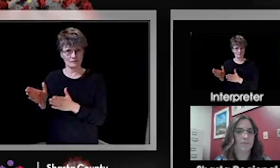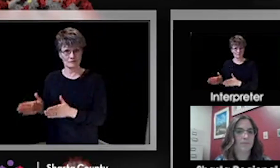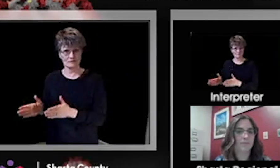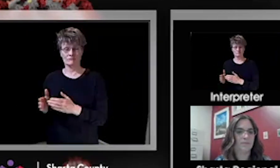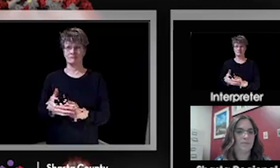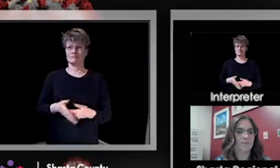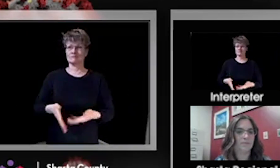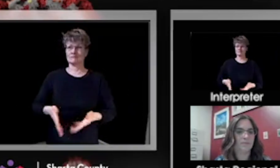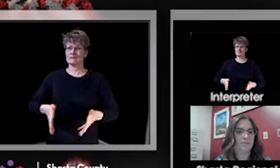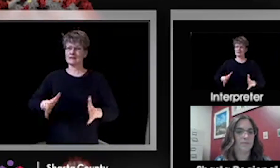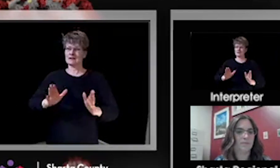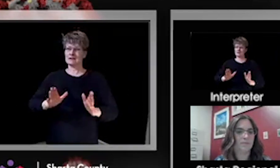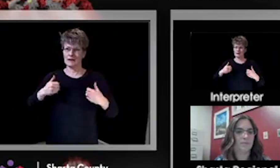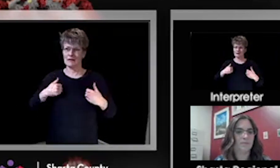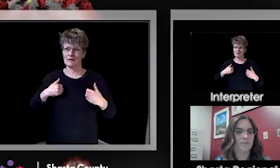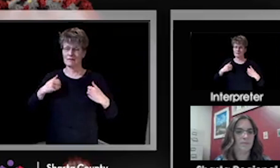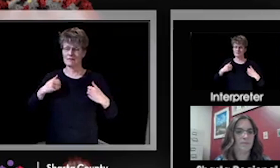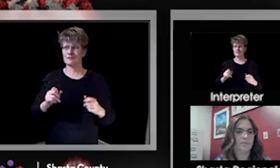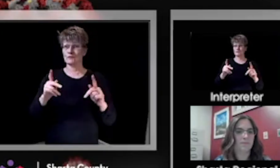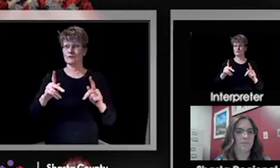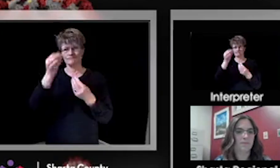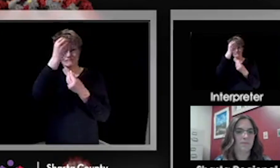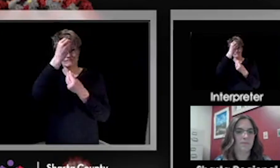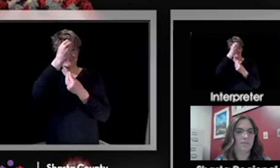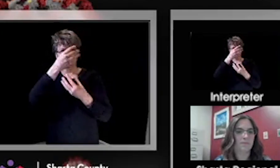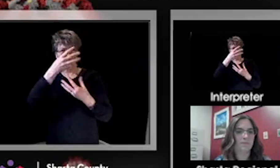would like to share. Then we’ll introduce our hospital folks, and then we’ll have